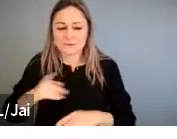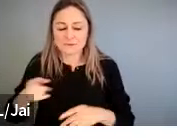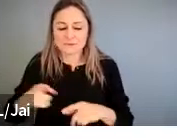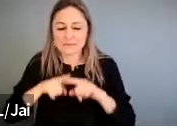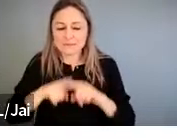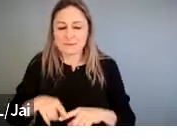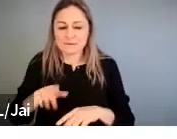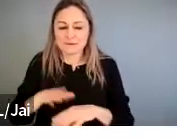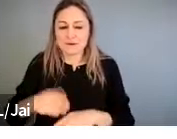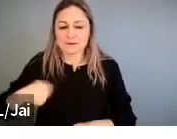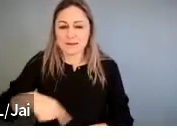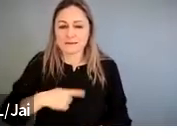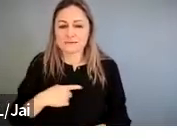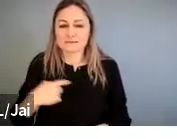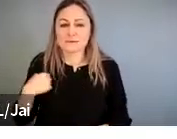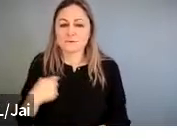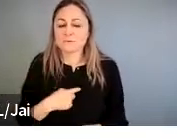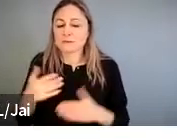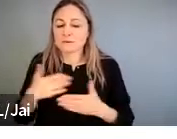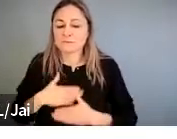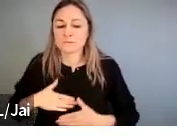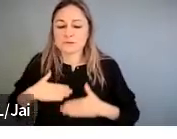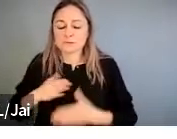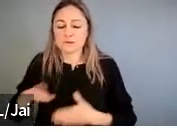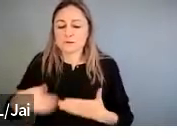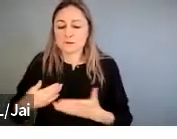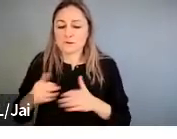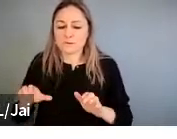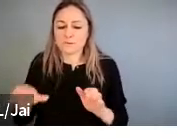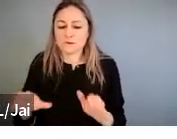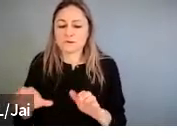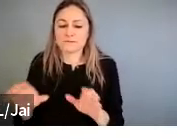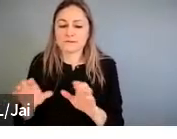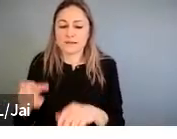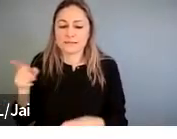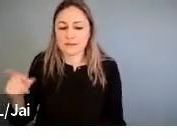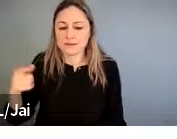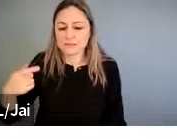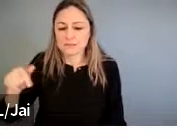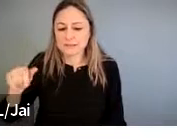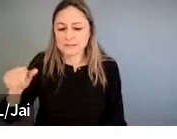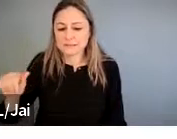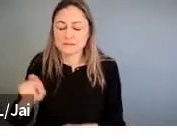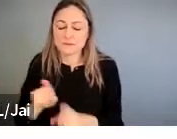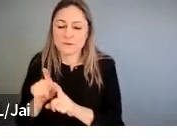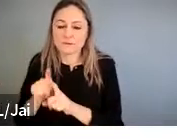really appreciate the work you have done at GSA, but also we want to recognize you for the hard